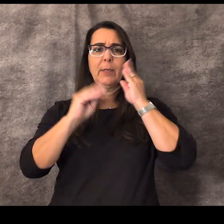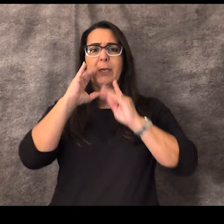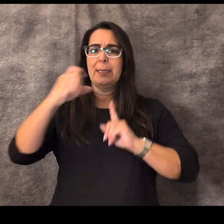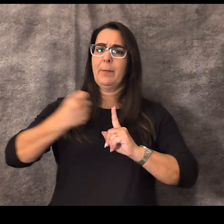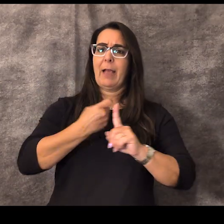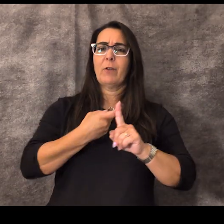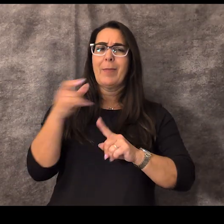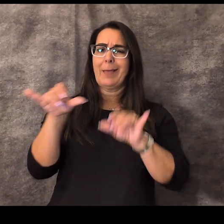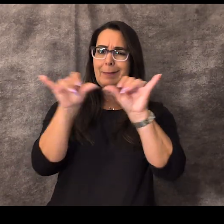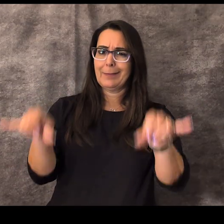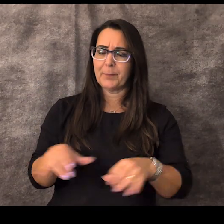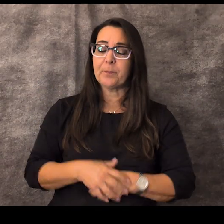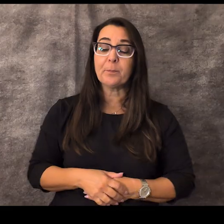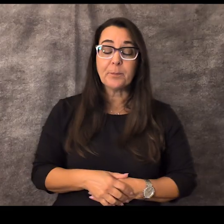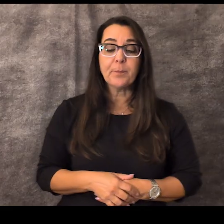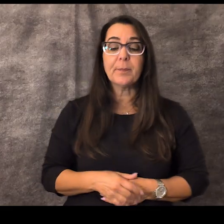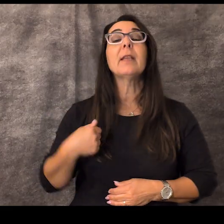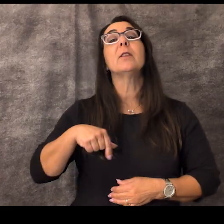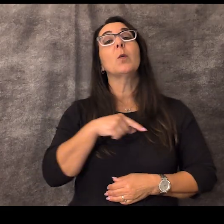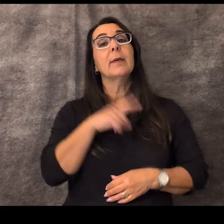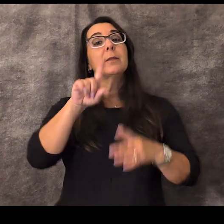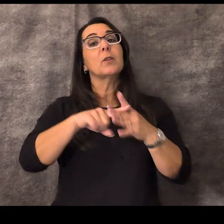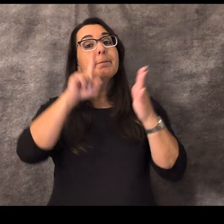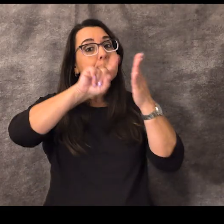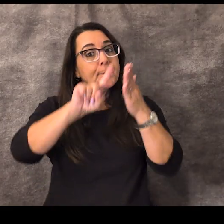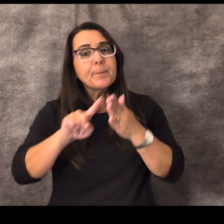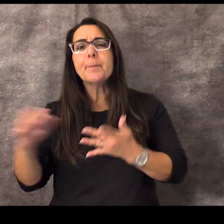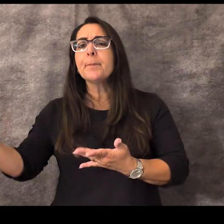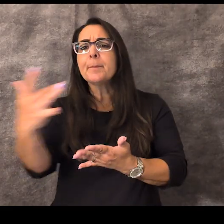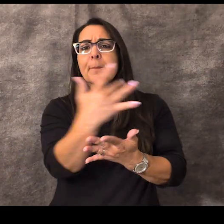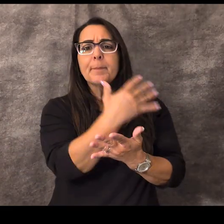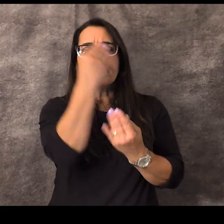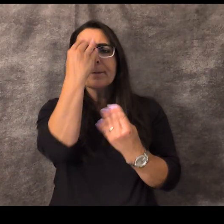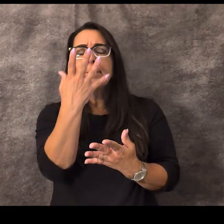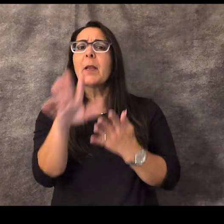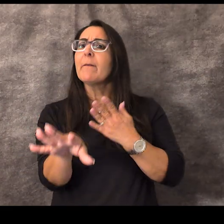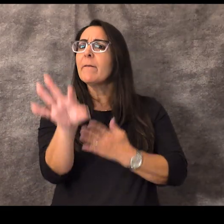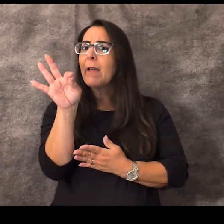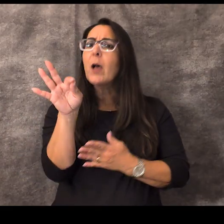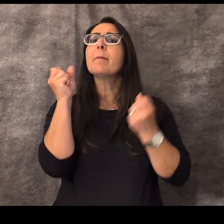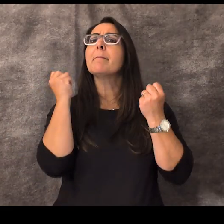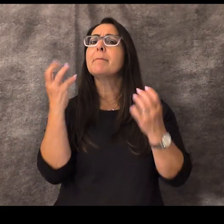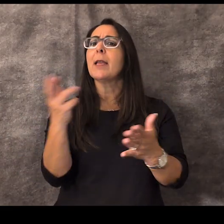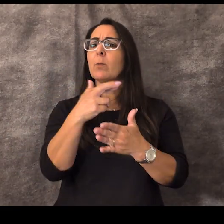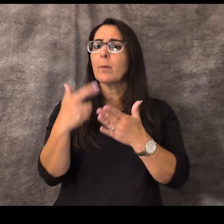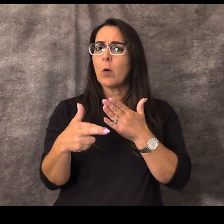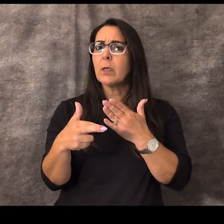So as we were engaging in this investigation, we found that a lot of the reports, the initial reports that we had received